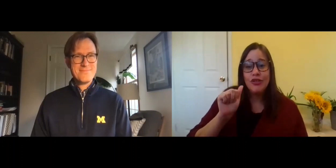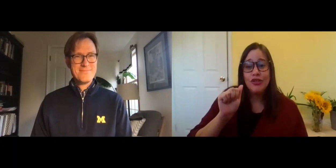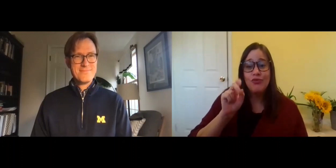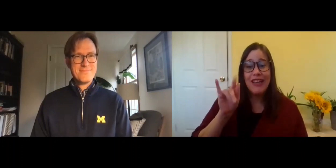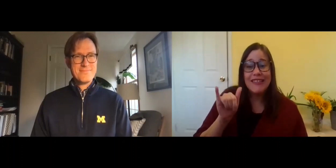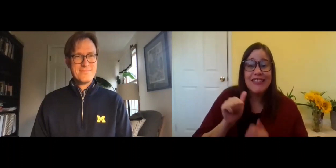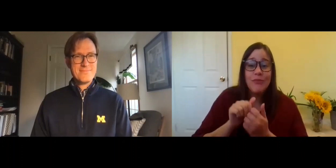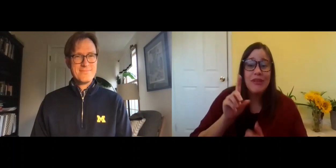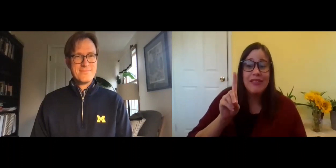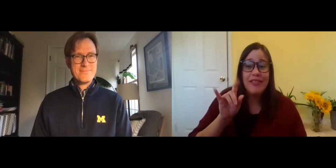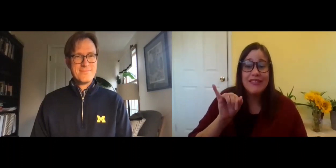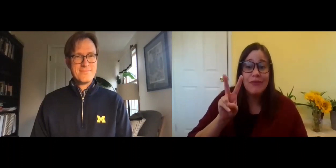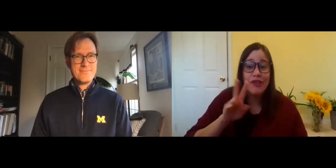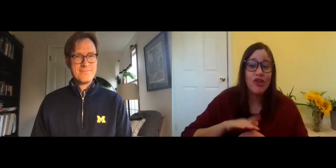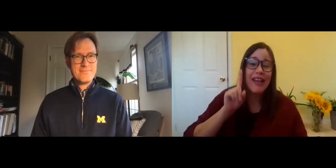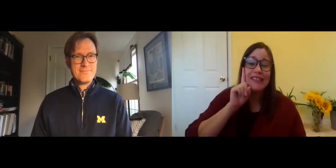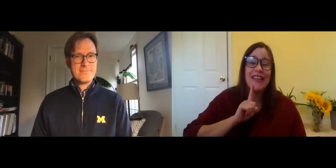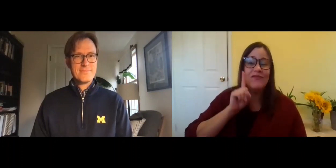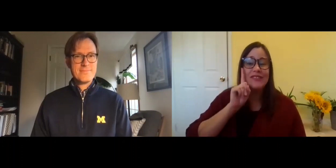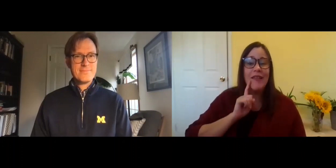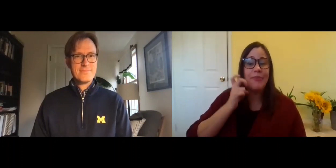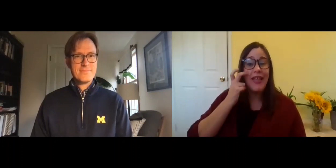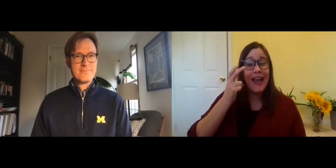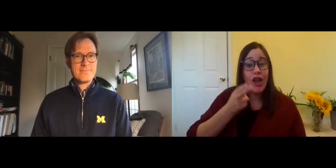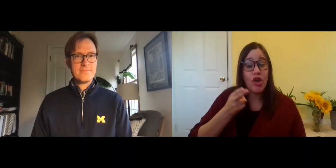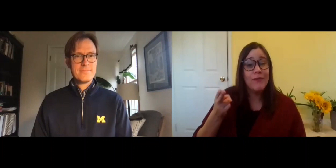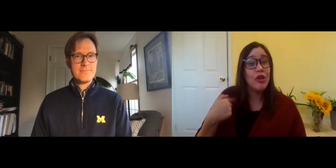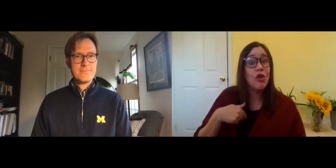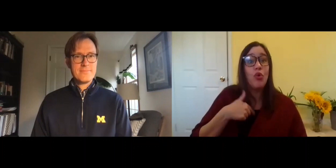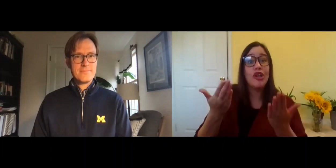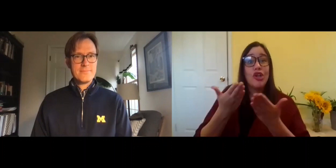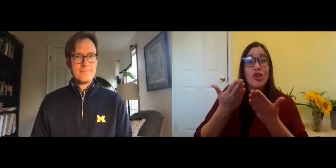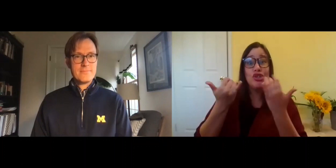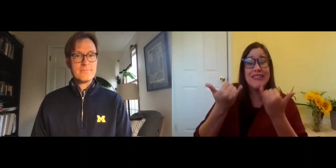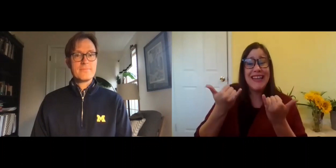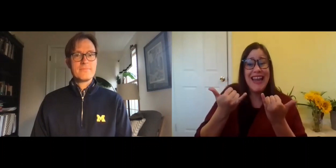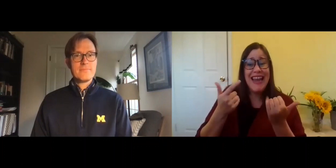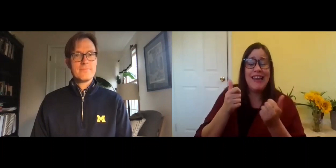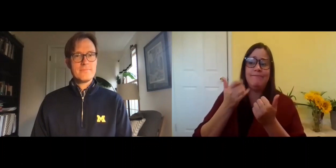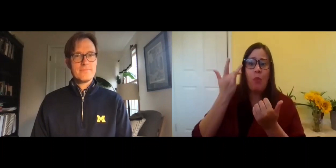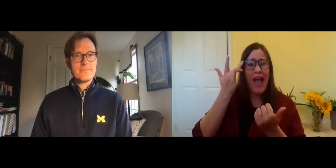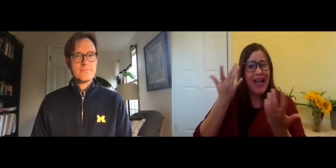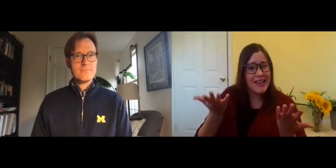Annie Urasky: Hello, my name is Annie Urasky with the Division on Deaf, DeafBlind and Hard of Hearing.